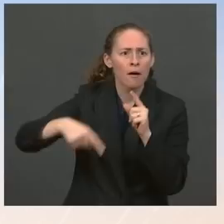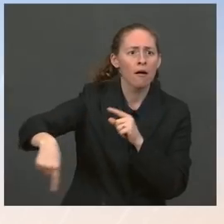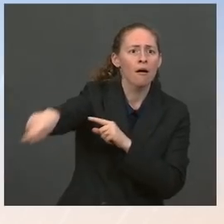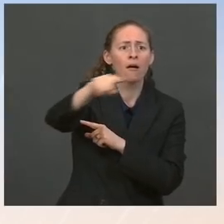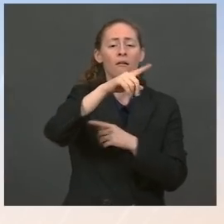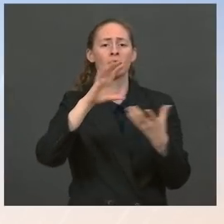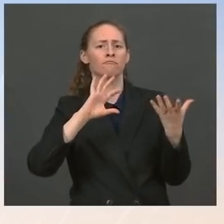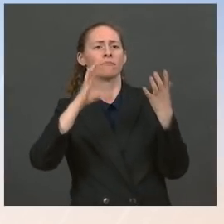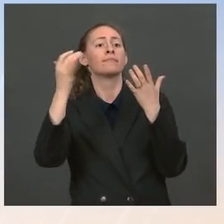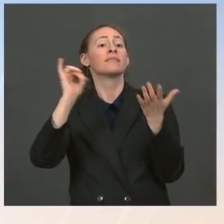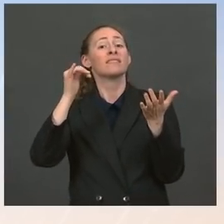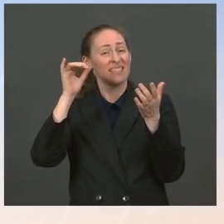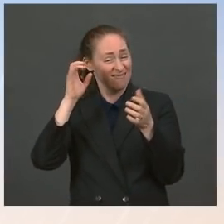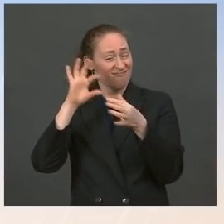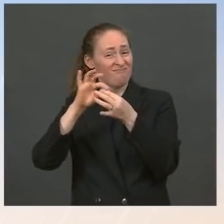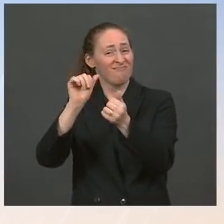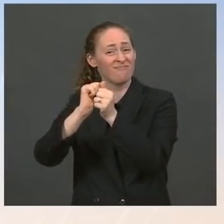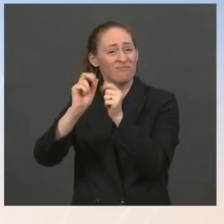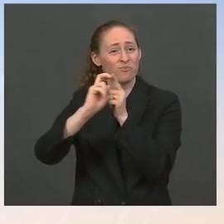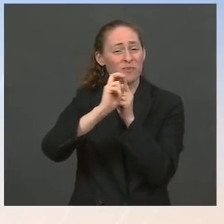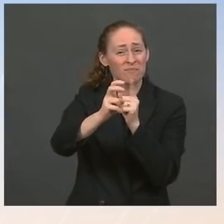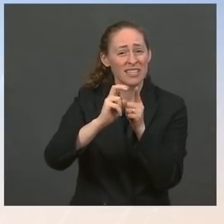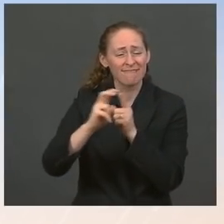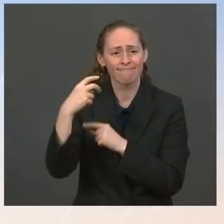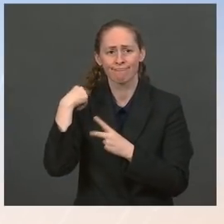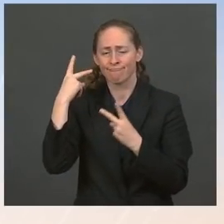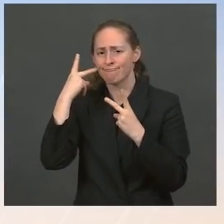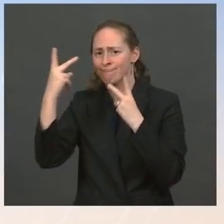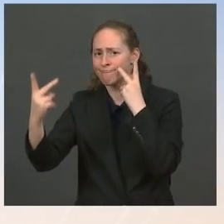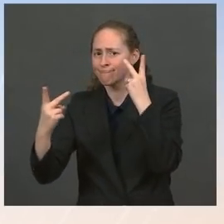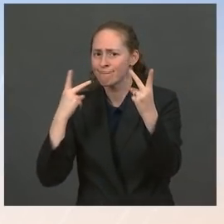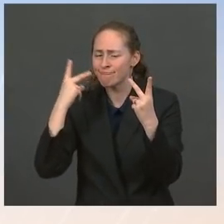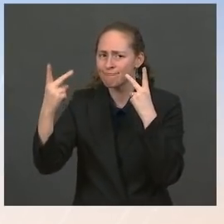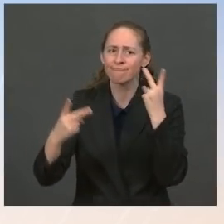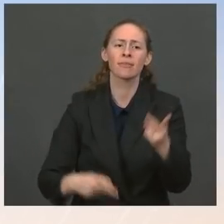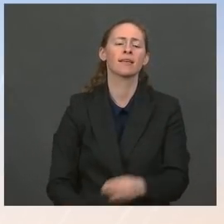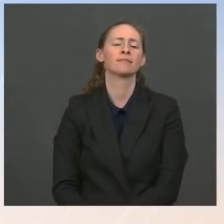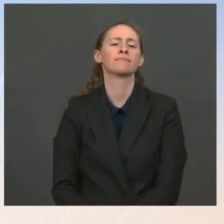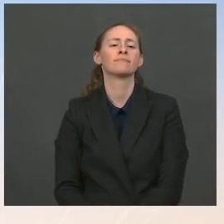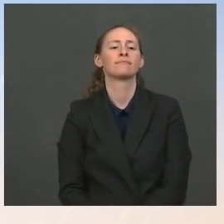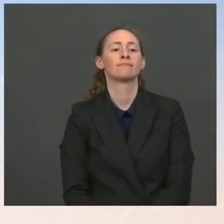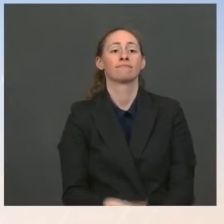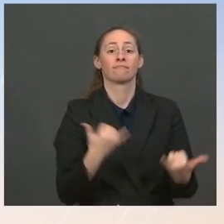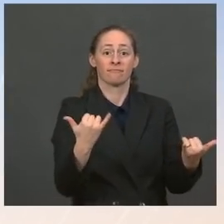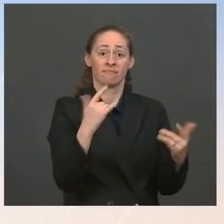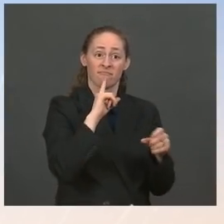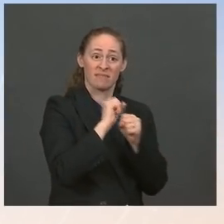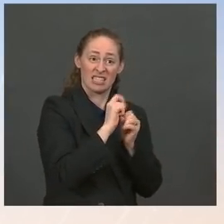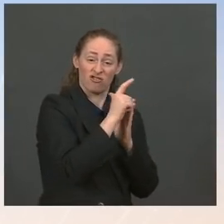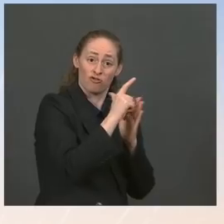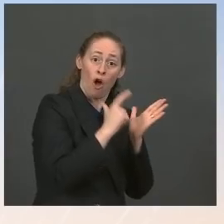to put people to work electrifying our power grid, make our infrastructure more resilient to extreme weather, and build out a national network